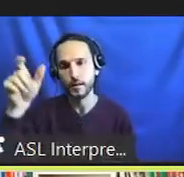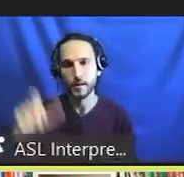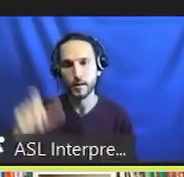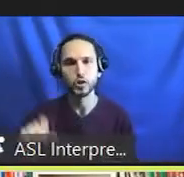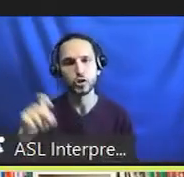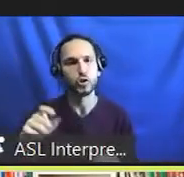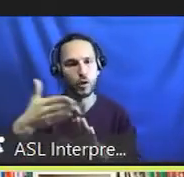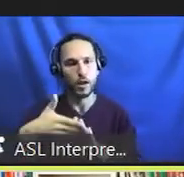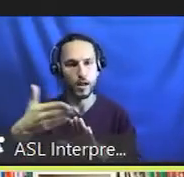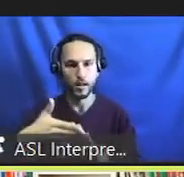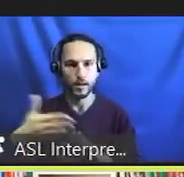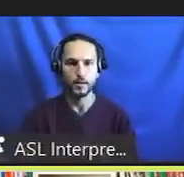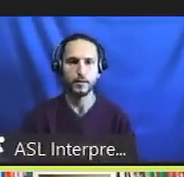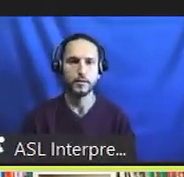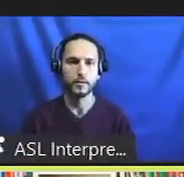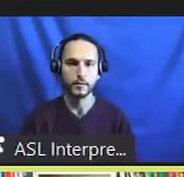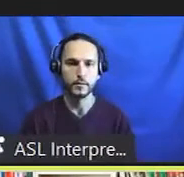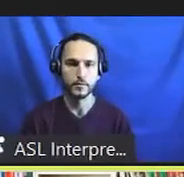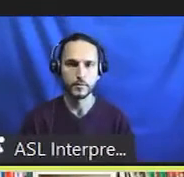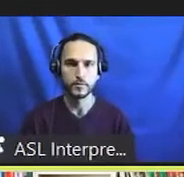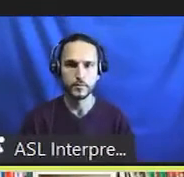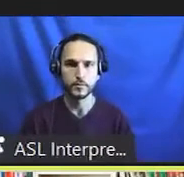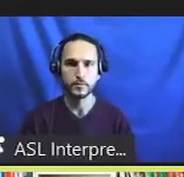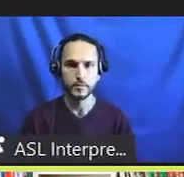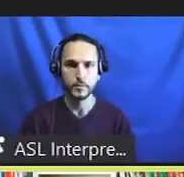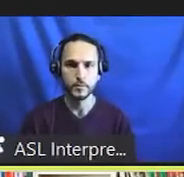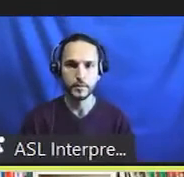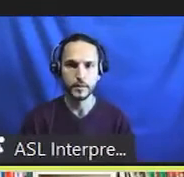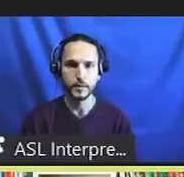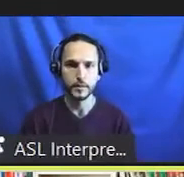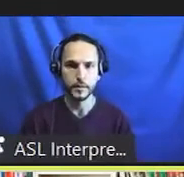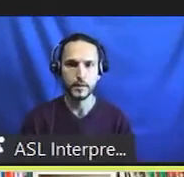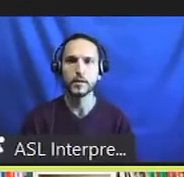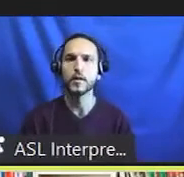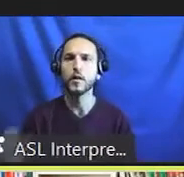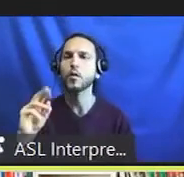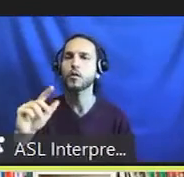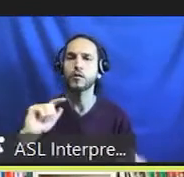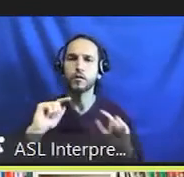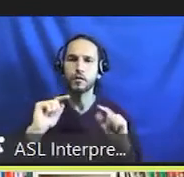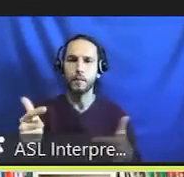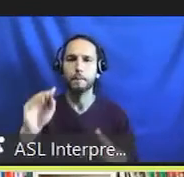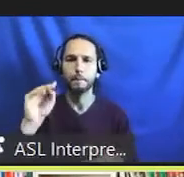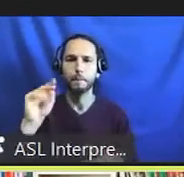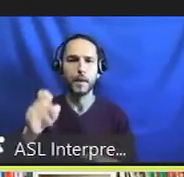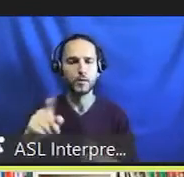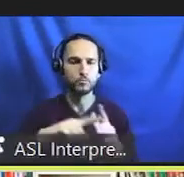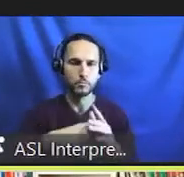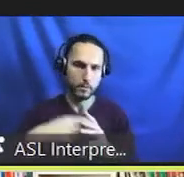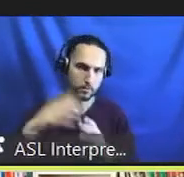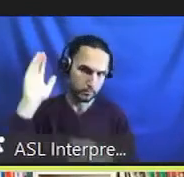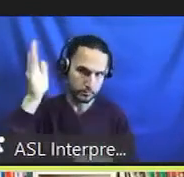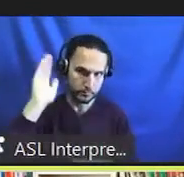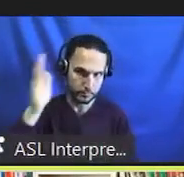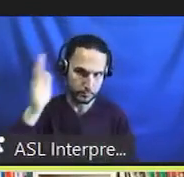and should remain active the whole time. So Mike, why don't I hand over the beginning of the presentation to you.